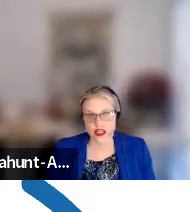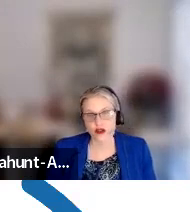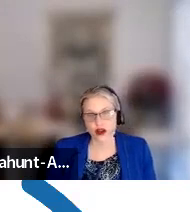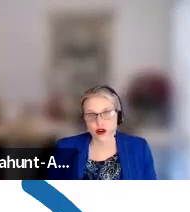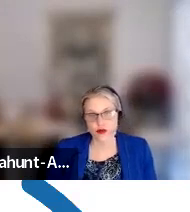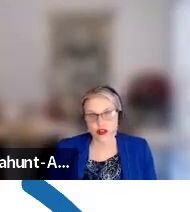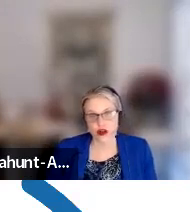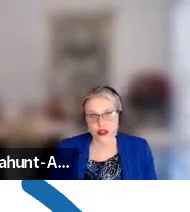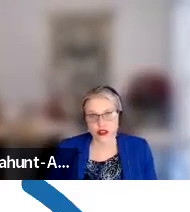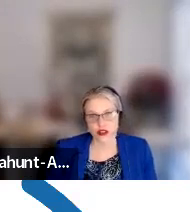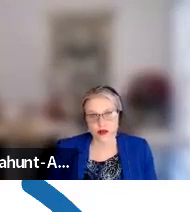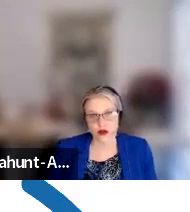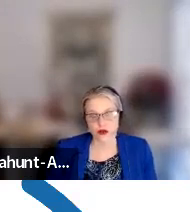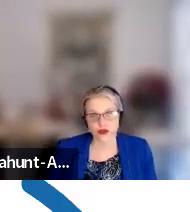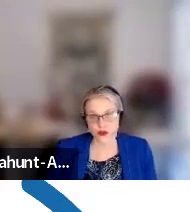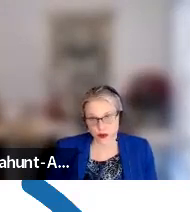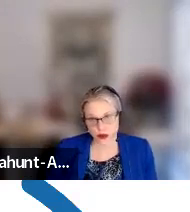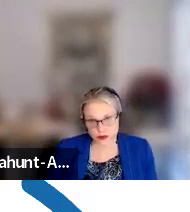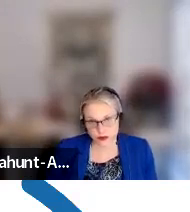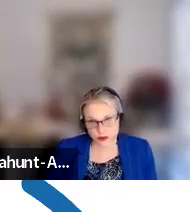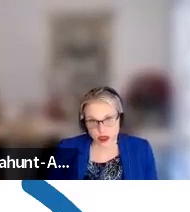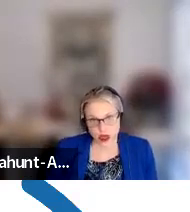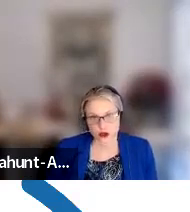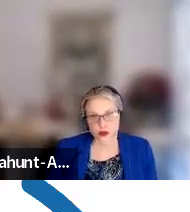in health outcomes and their causes among groups of people.